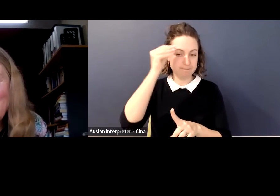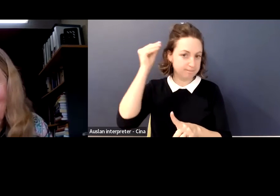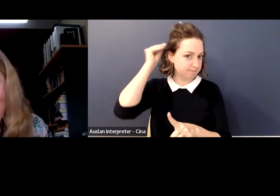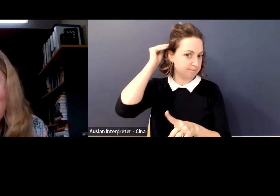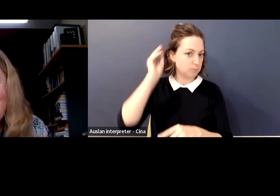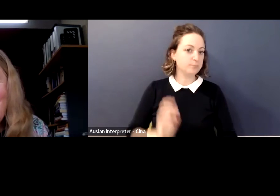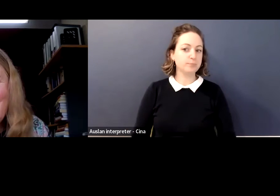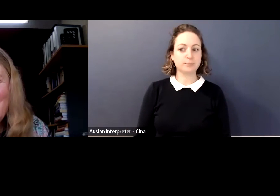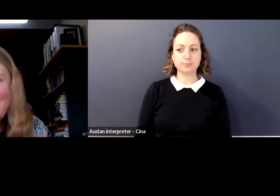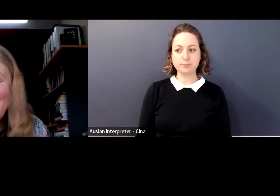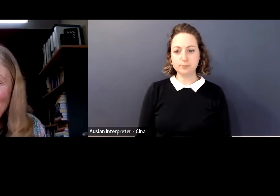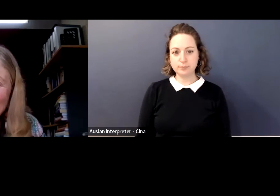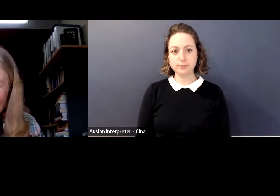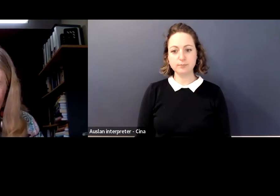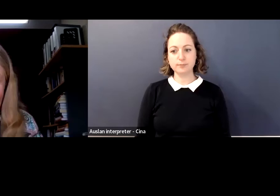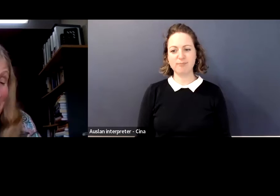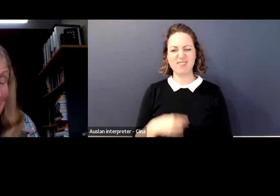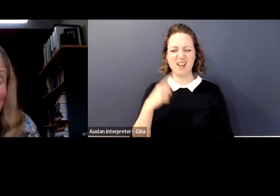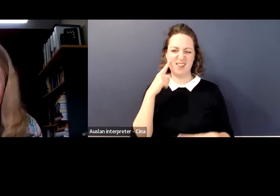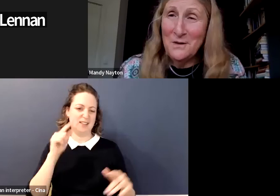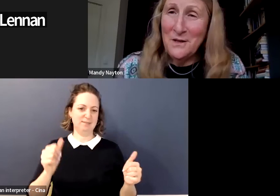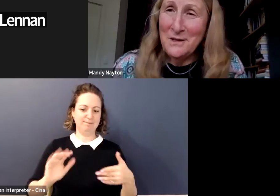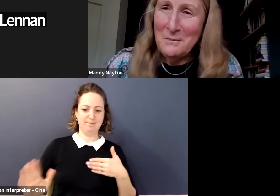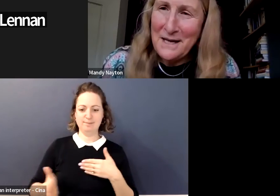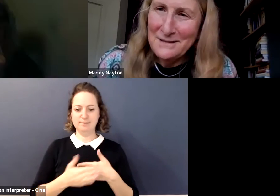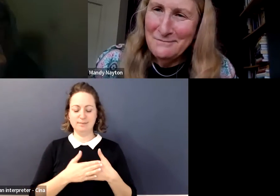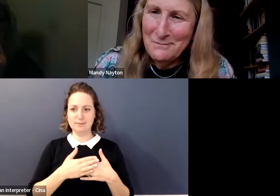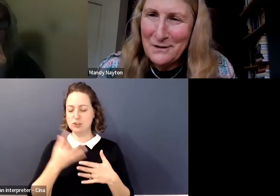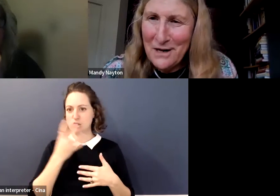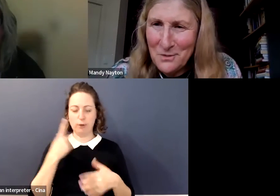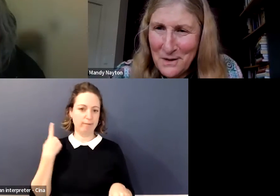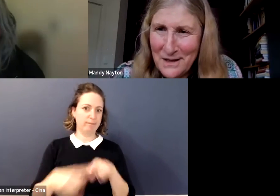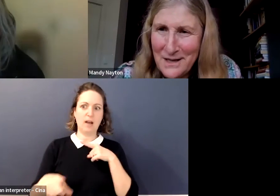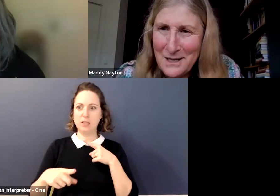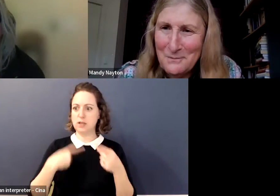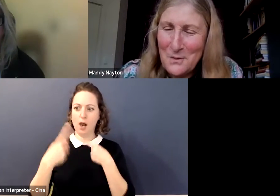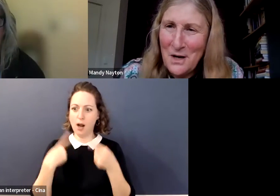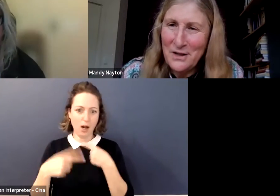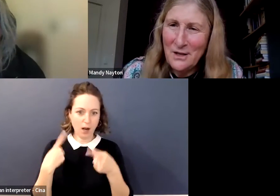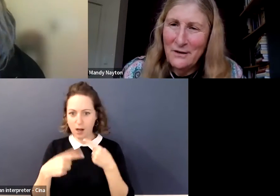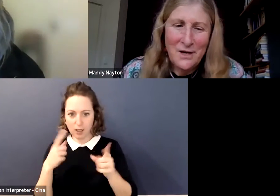So I think that, as I say, it was a bit of a mad, mad rush, but I think I've